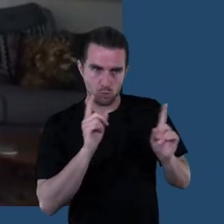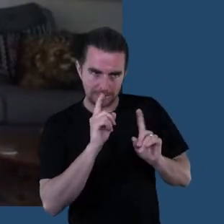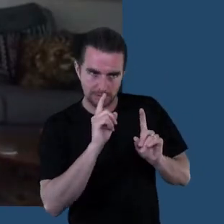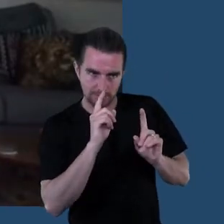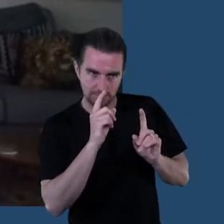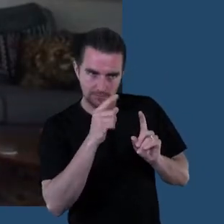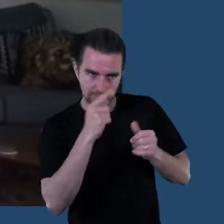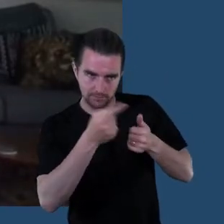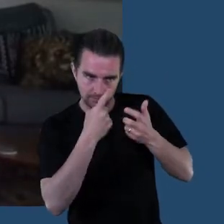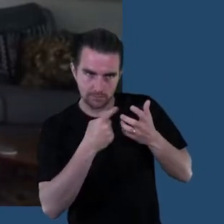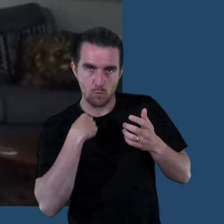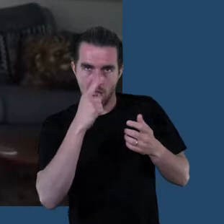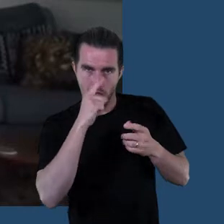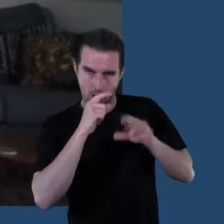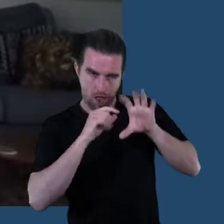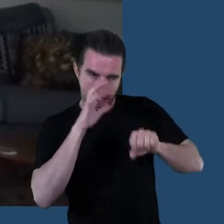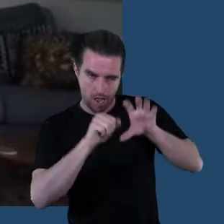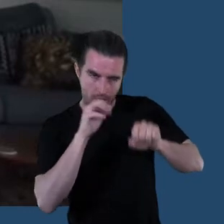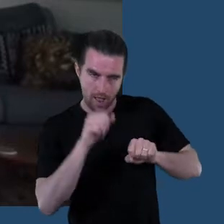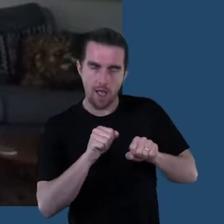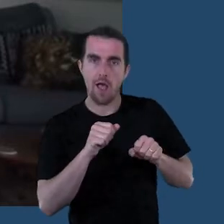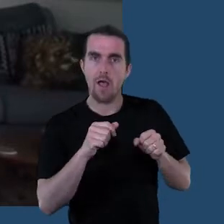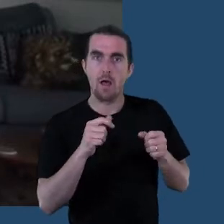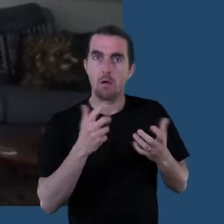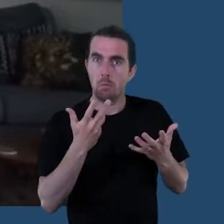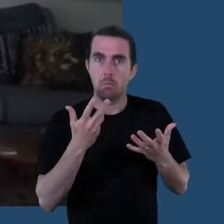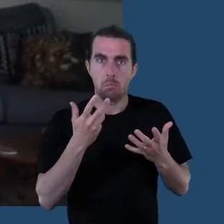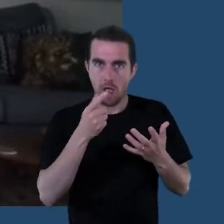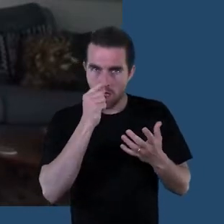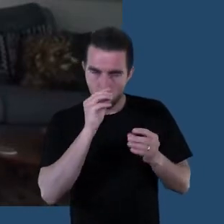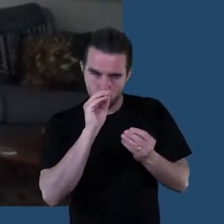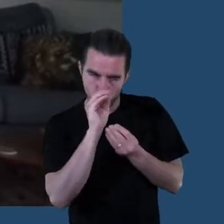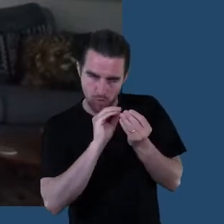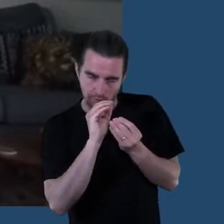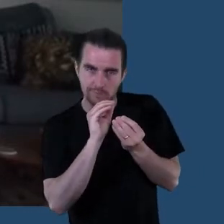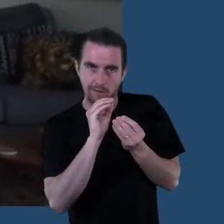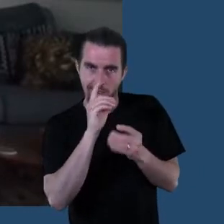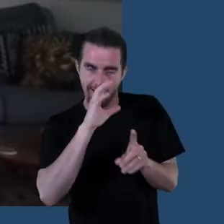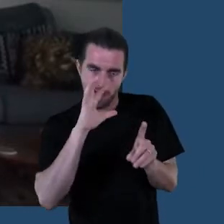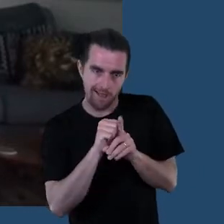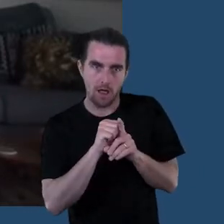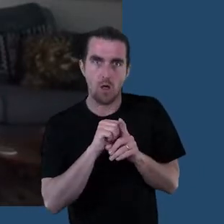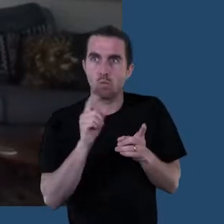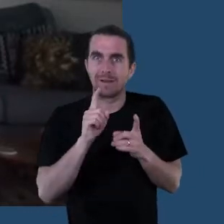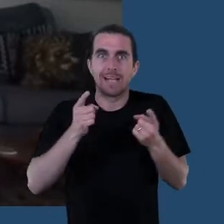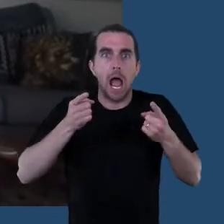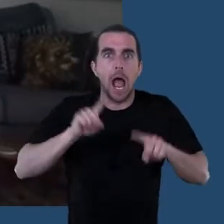and we can read them, we can decipher them and we can actually see to a certain extent what's been going on.